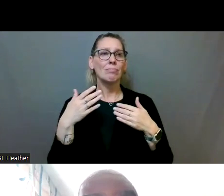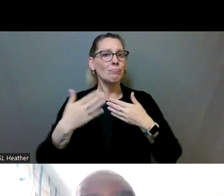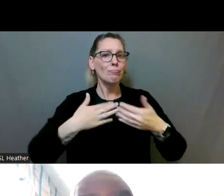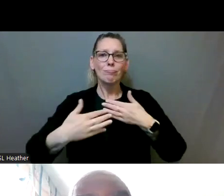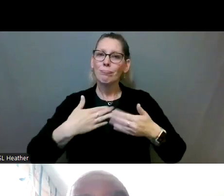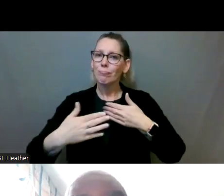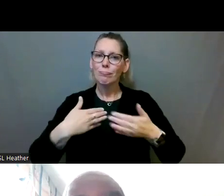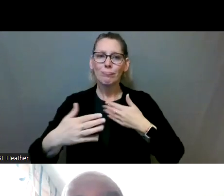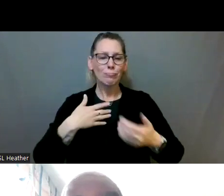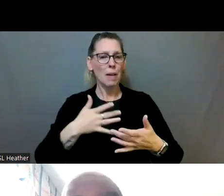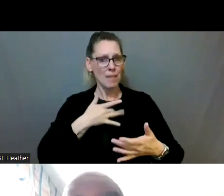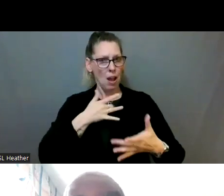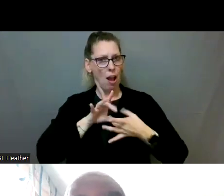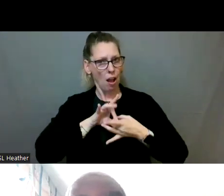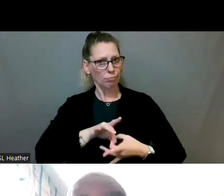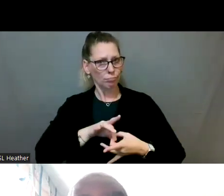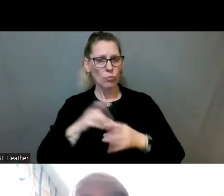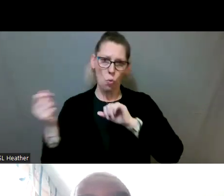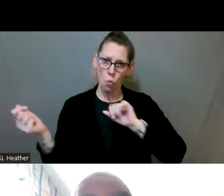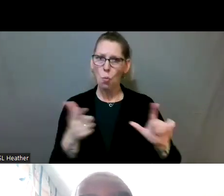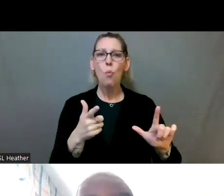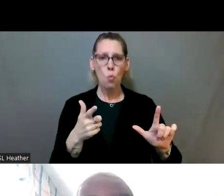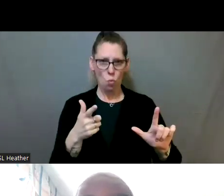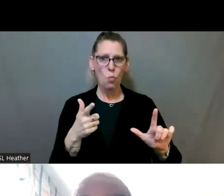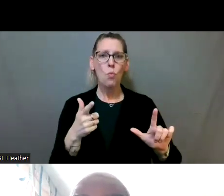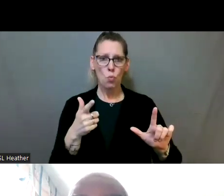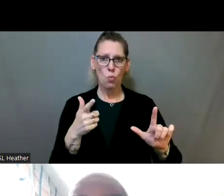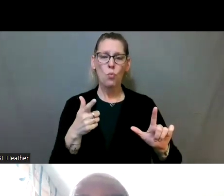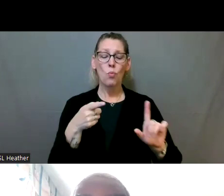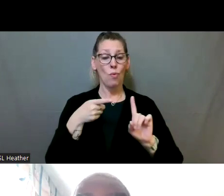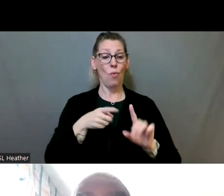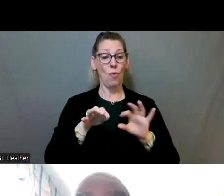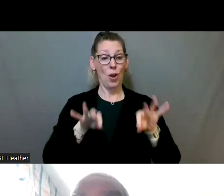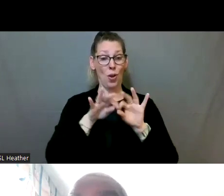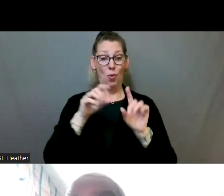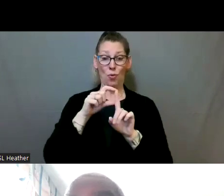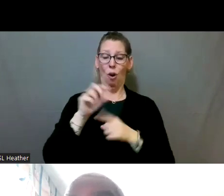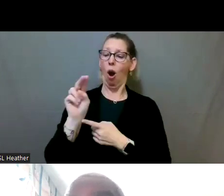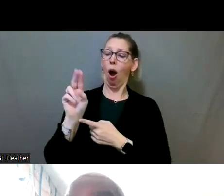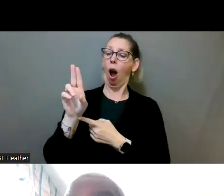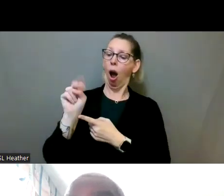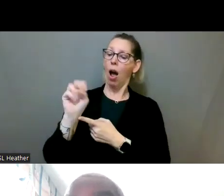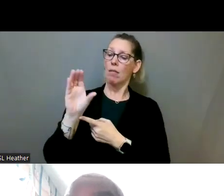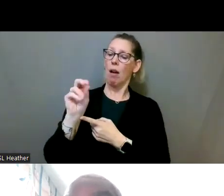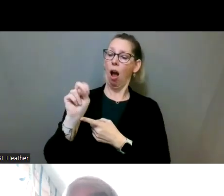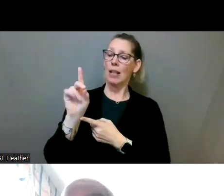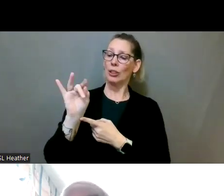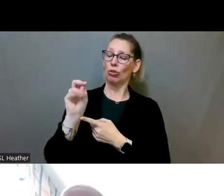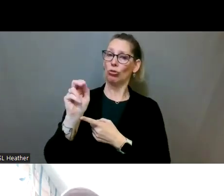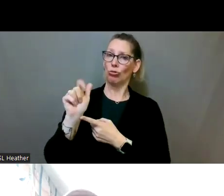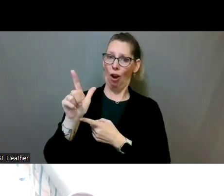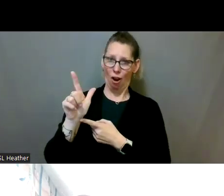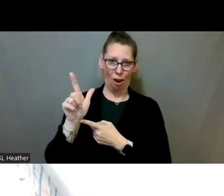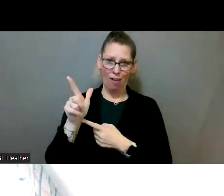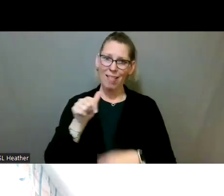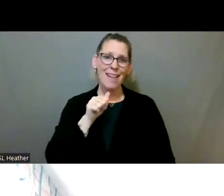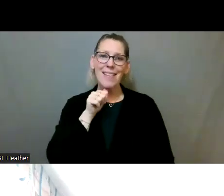every person, and I think the keyword there is unconditional - that they're not parameters